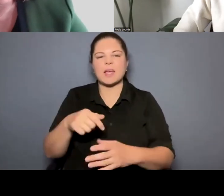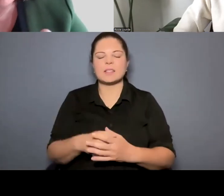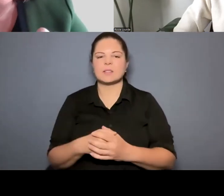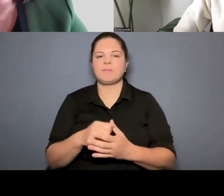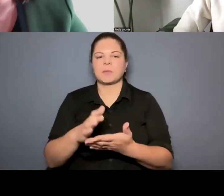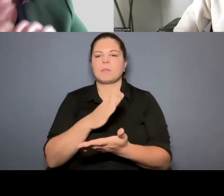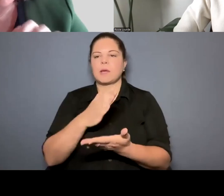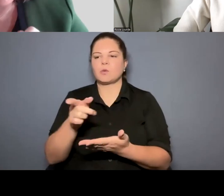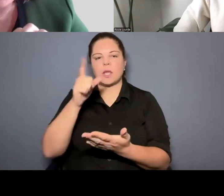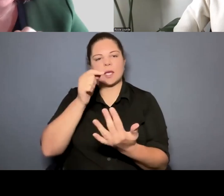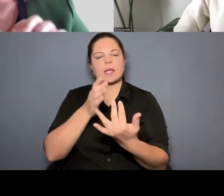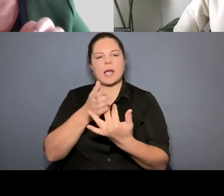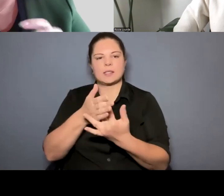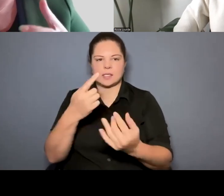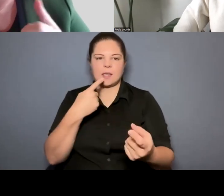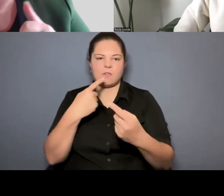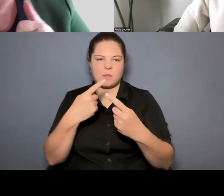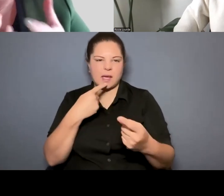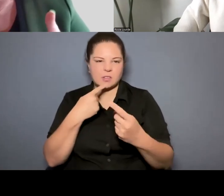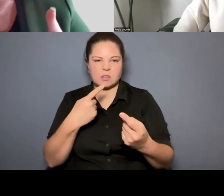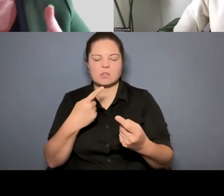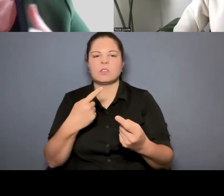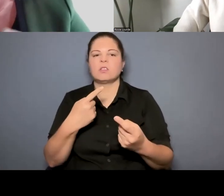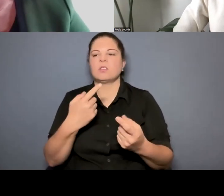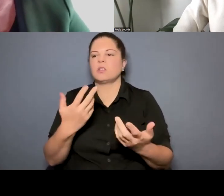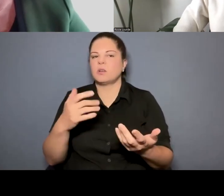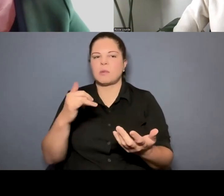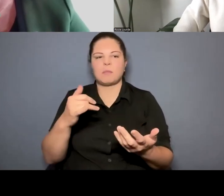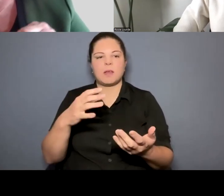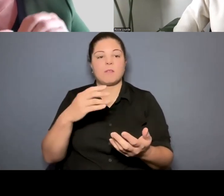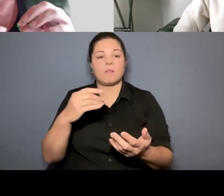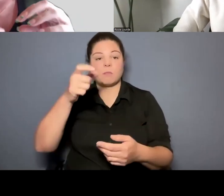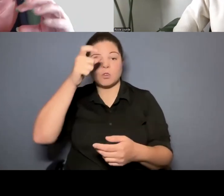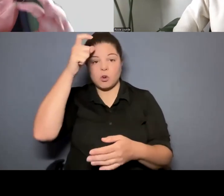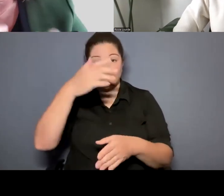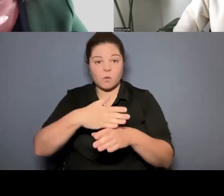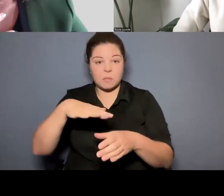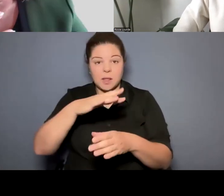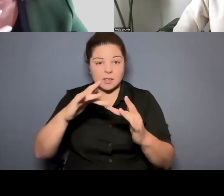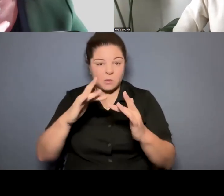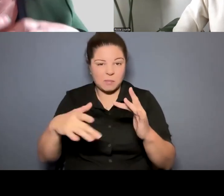information. That might be information you get from the Creative Workplaces website. That you